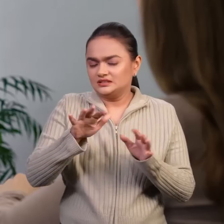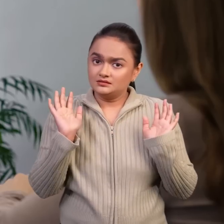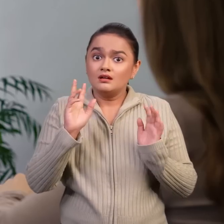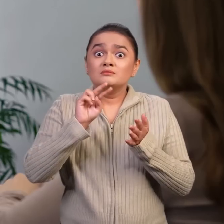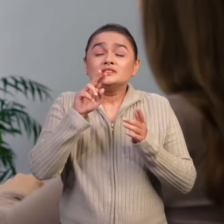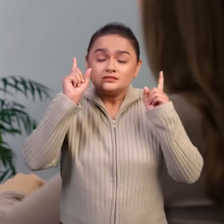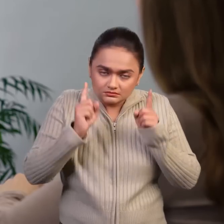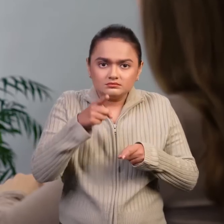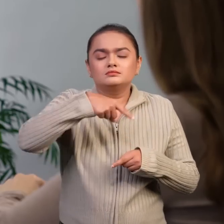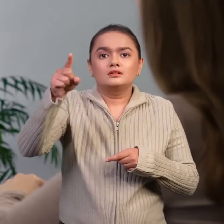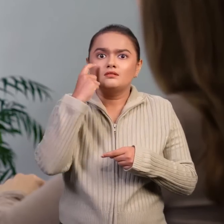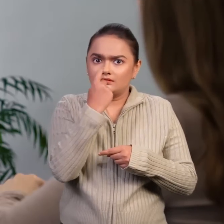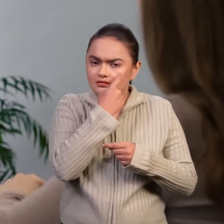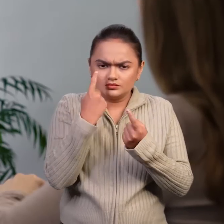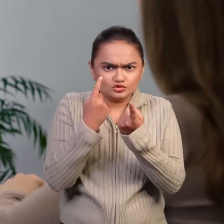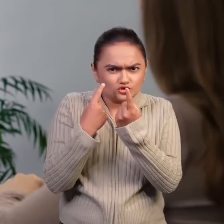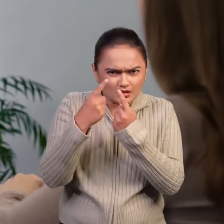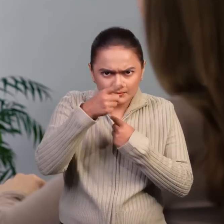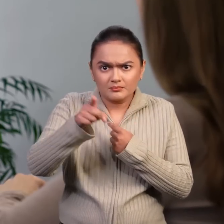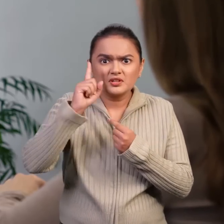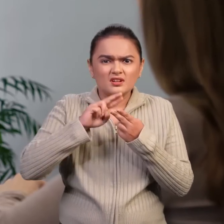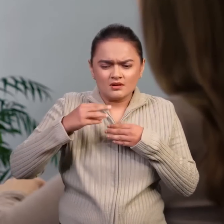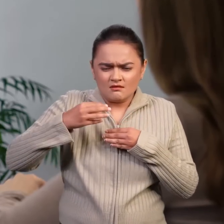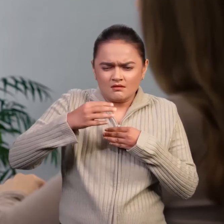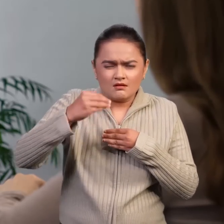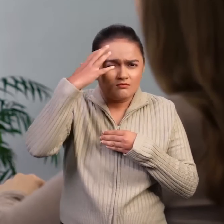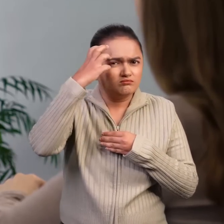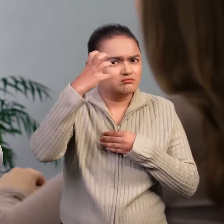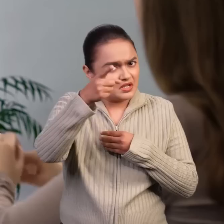So yes, you definitely do need to check your eyes if you have a chronic headache.